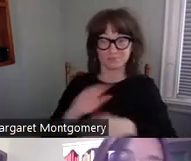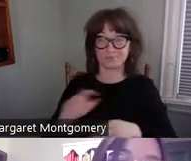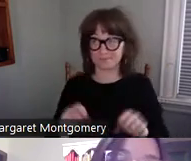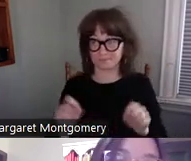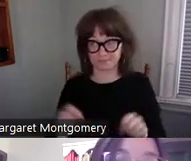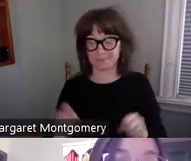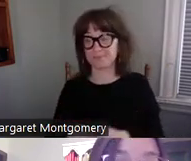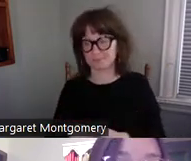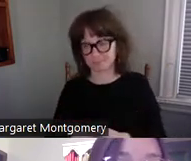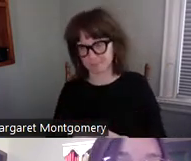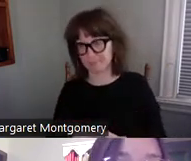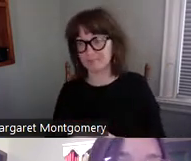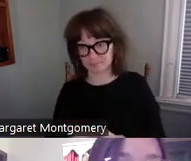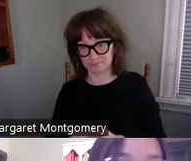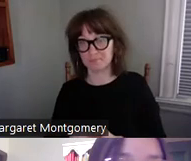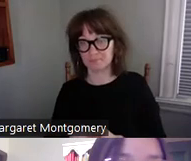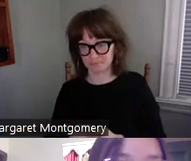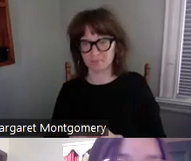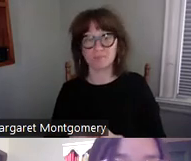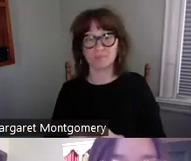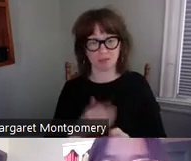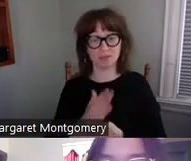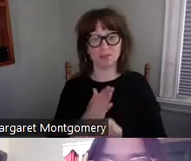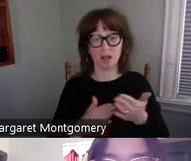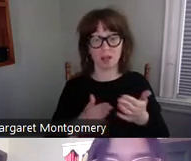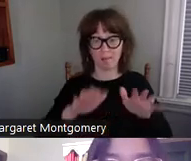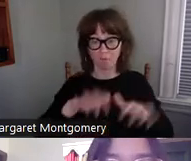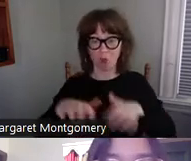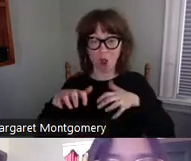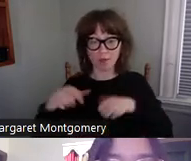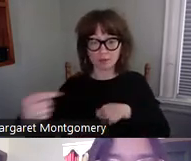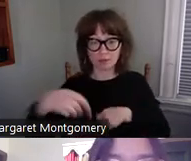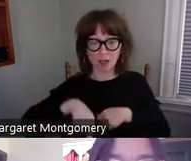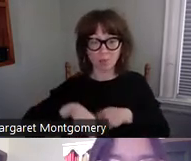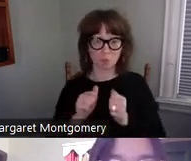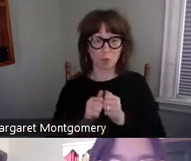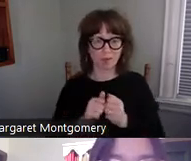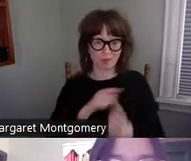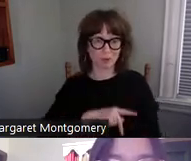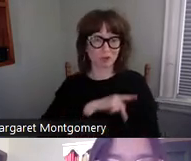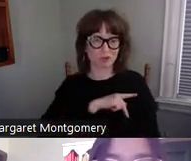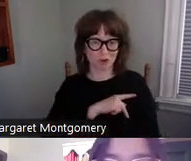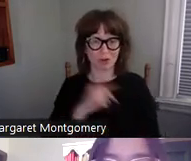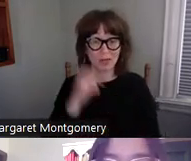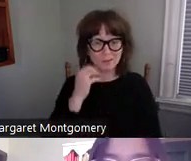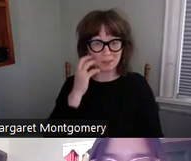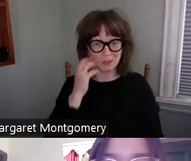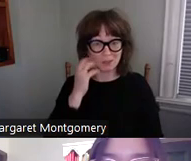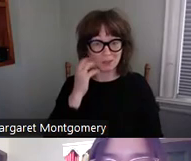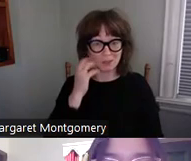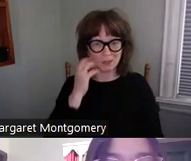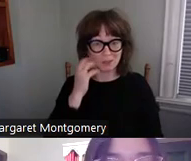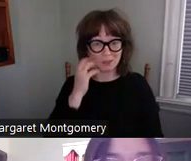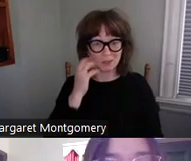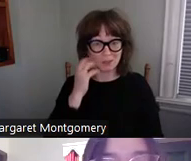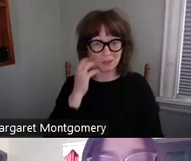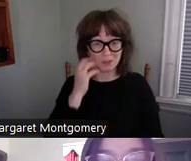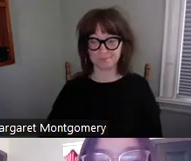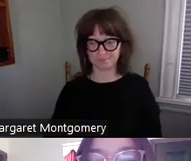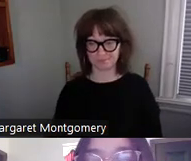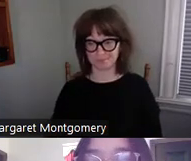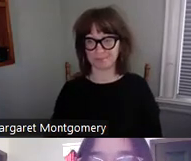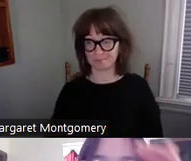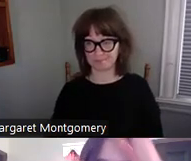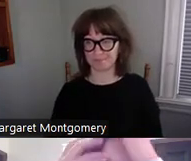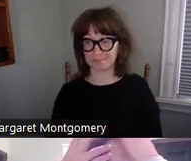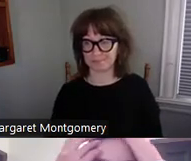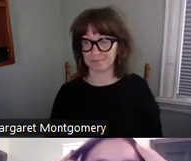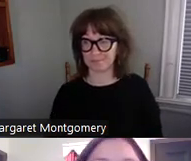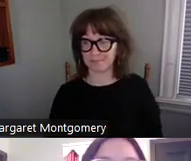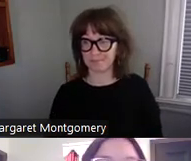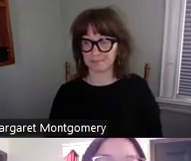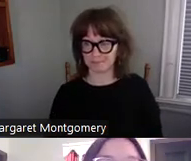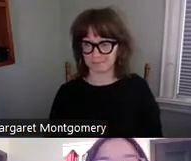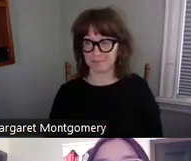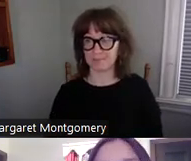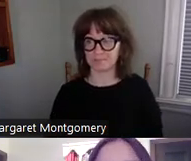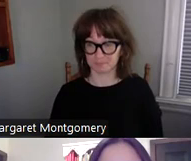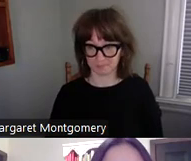this webinar with 12:11:39 Okay, so we'll continue to expand